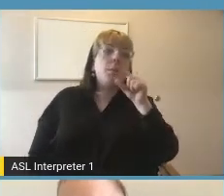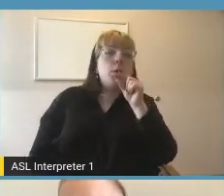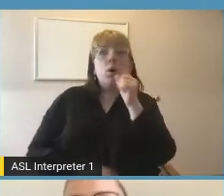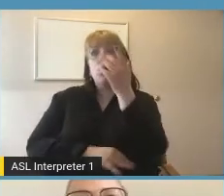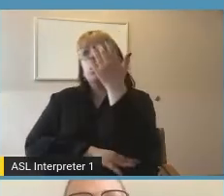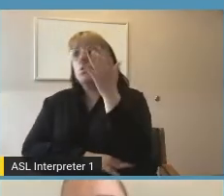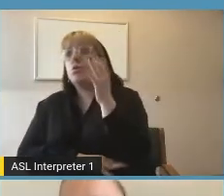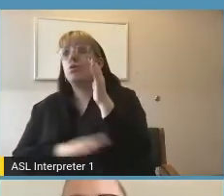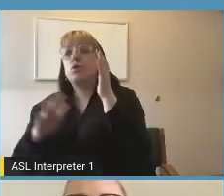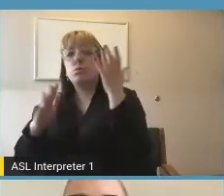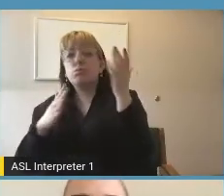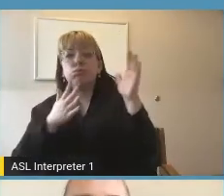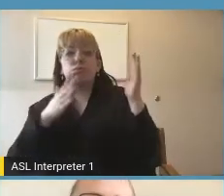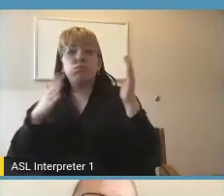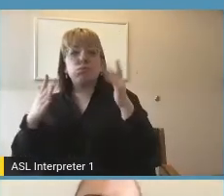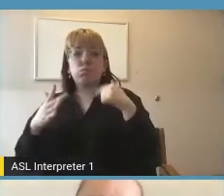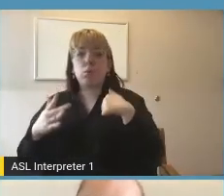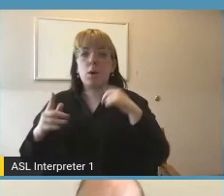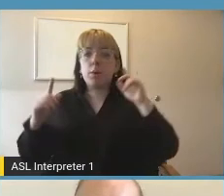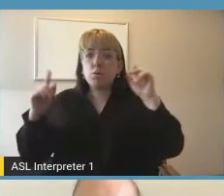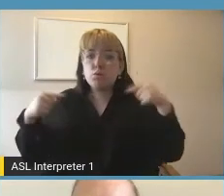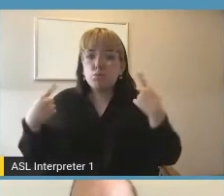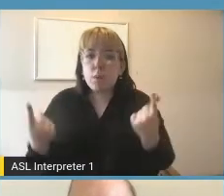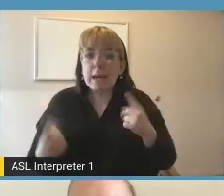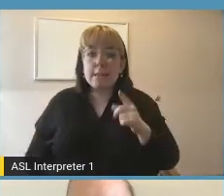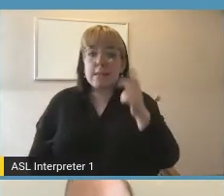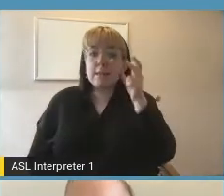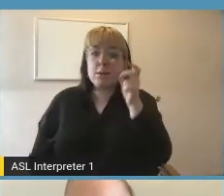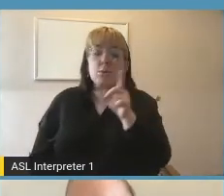sort of, I went nuts with it and I think it sounded really good. But if you're starting